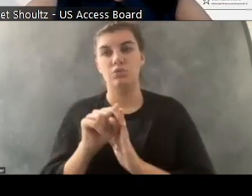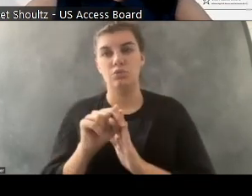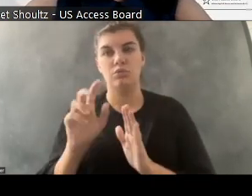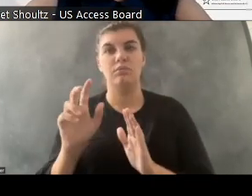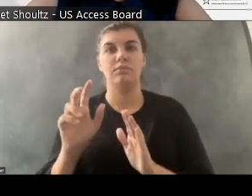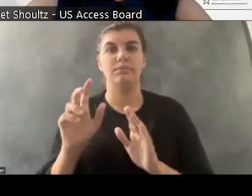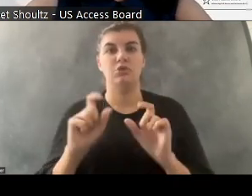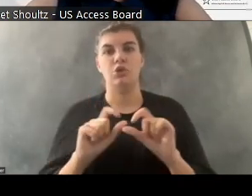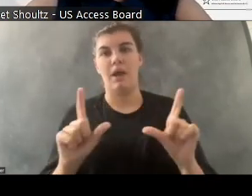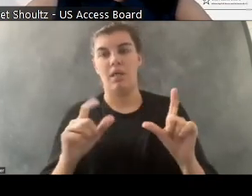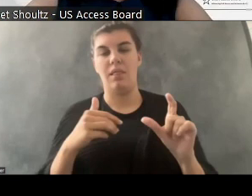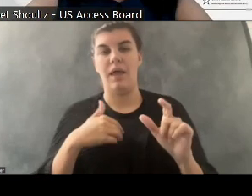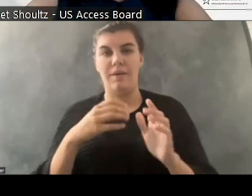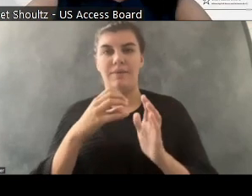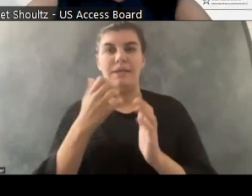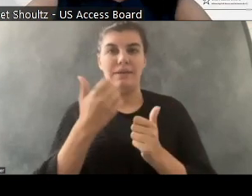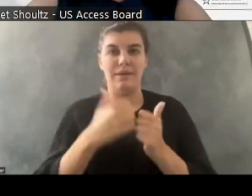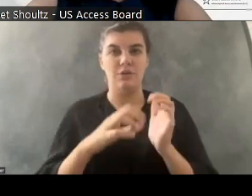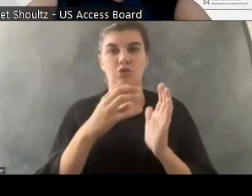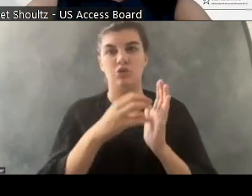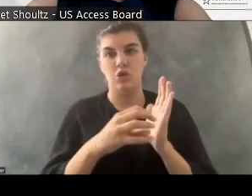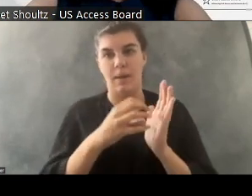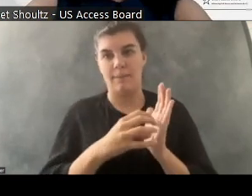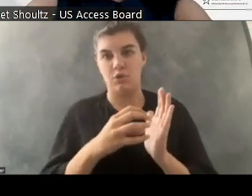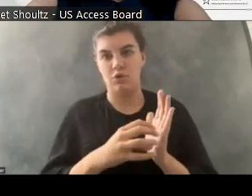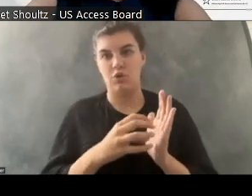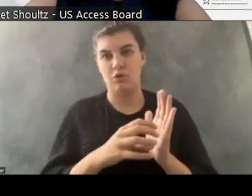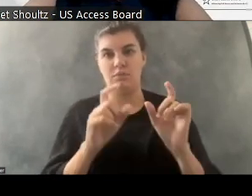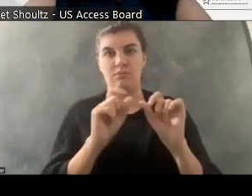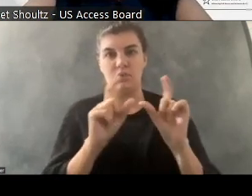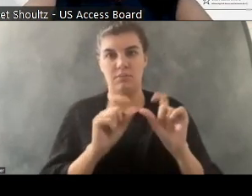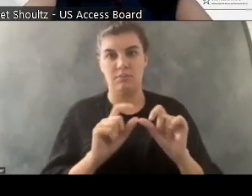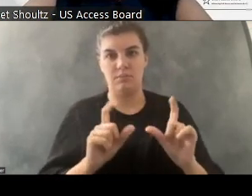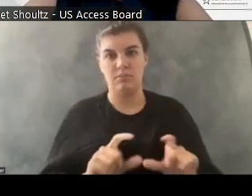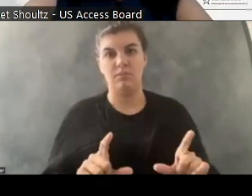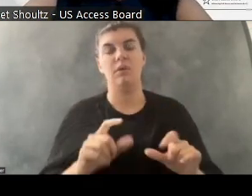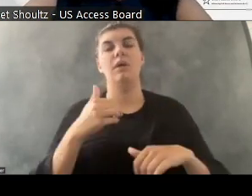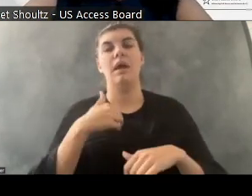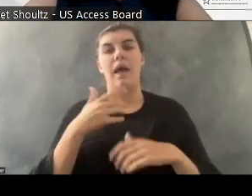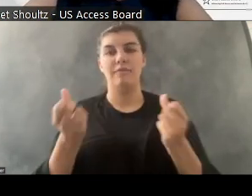address chapter by chapter the provisions in the final rule. We also have a number of